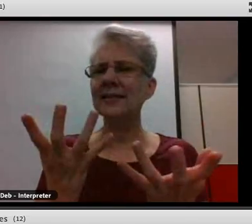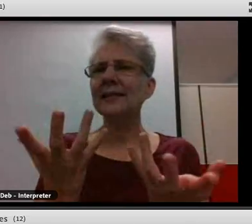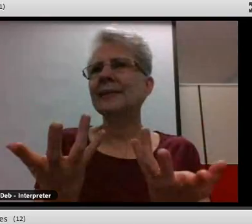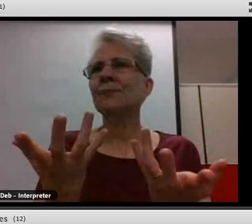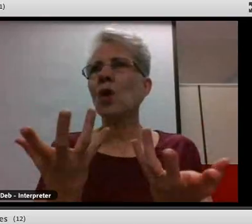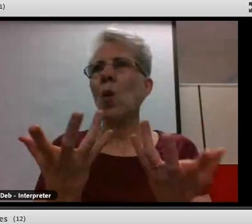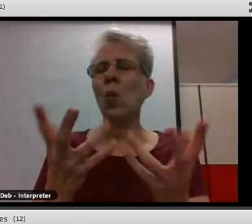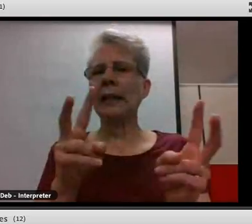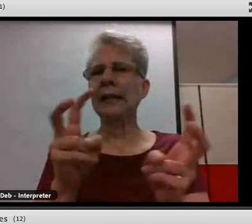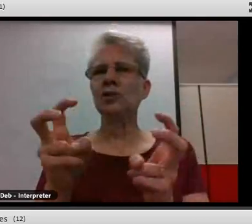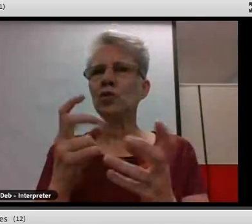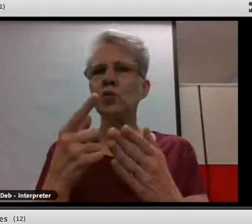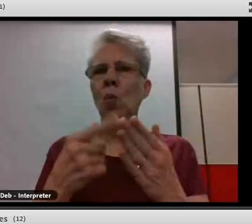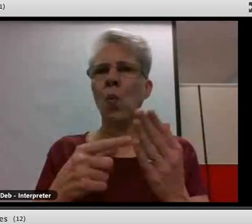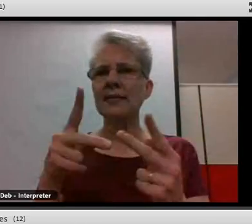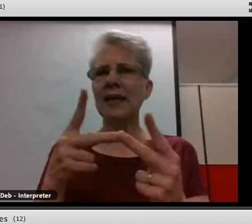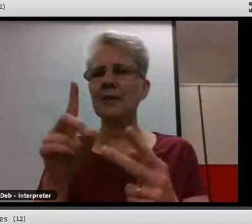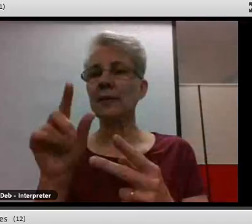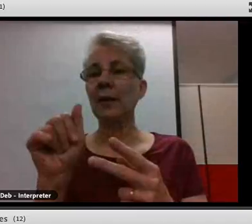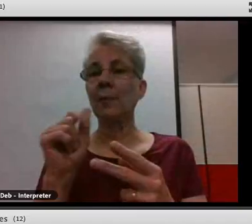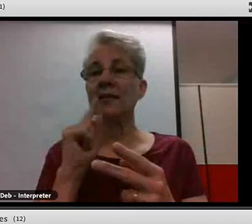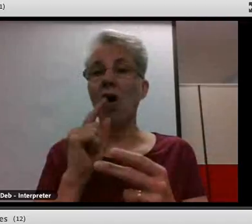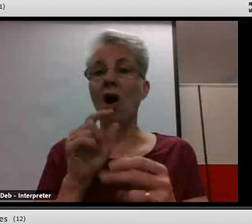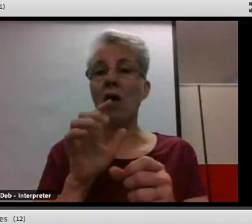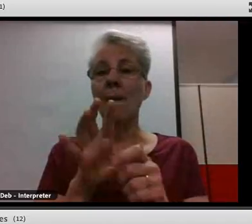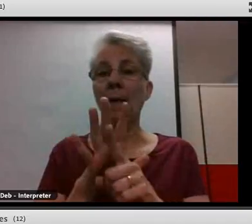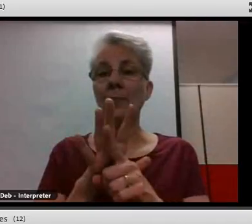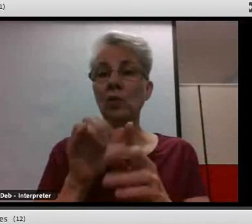I'm just watching the chat box. I did not.